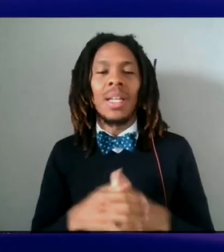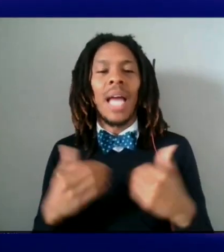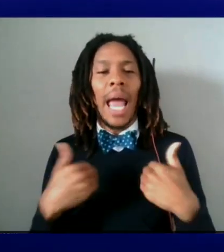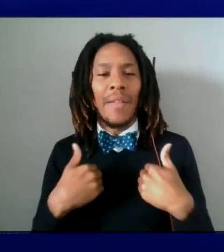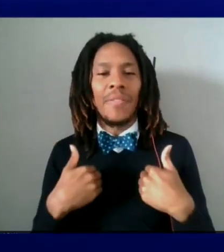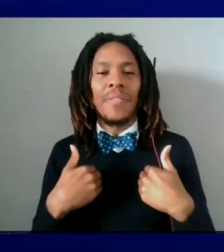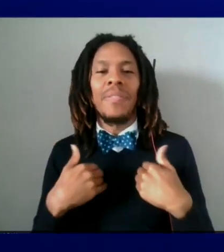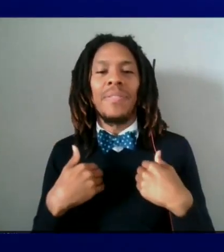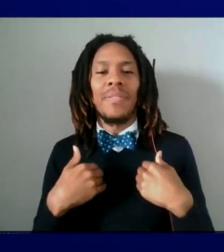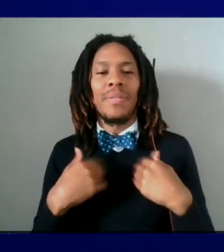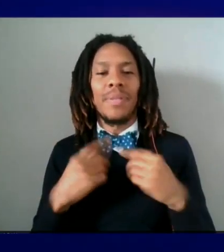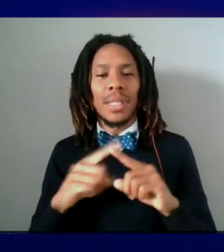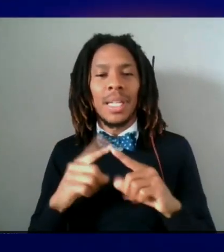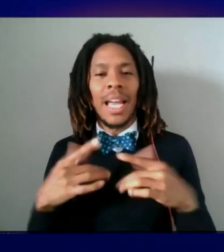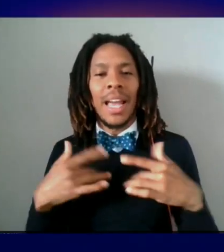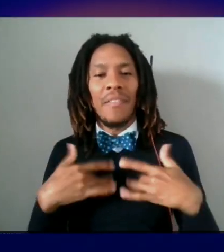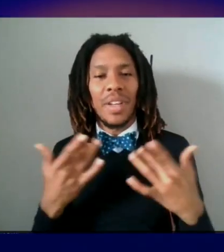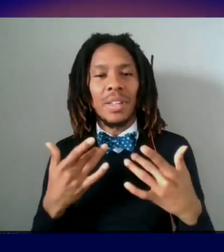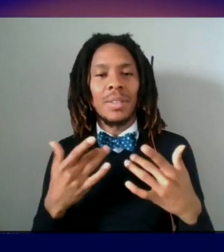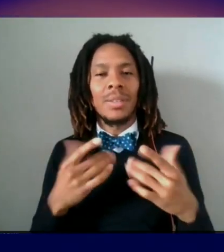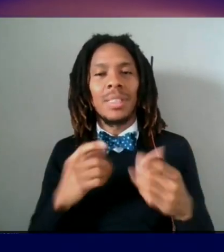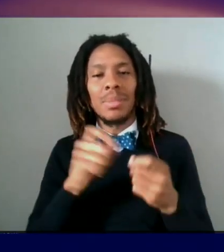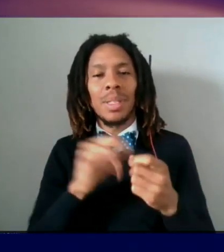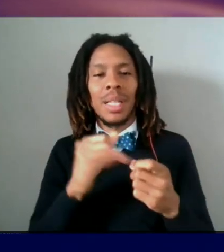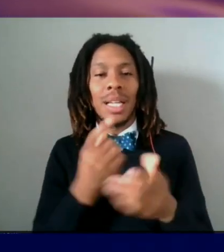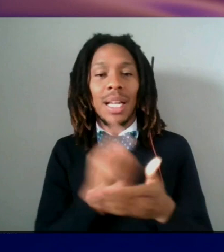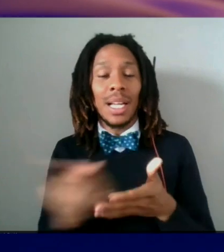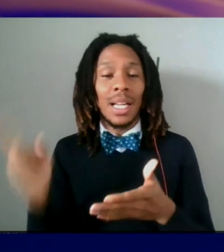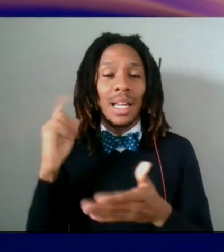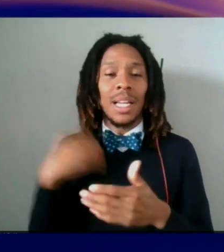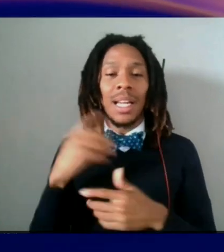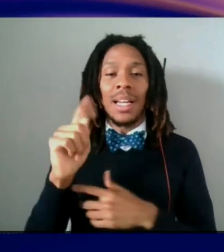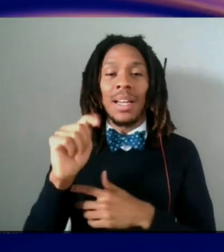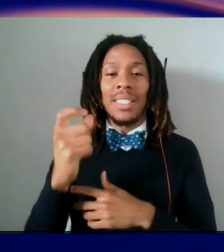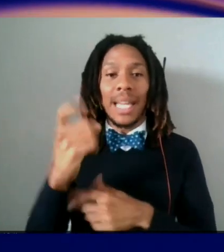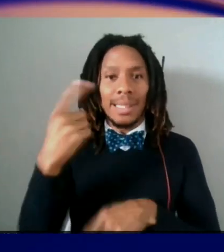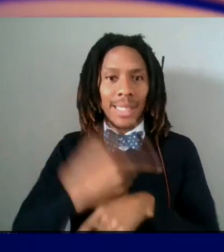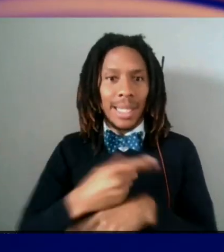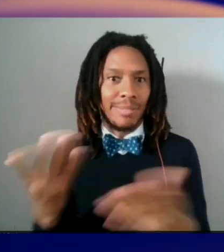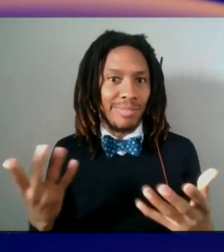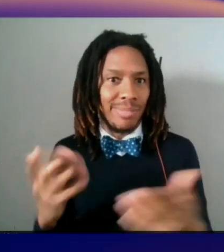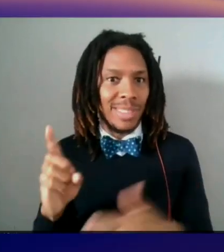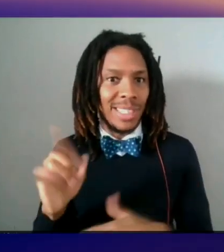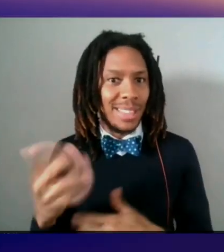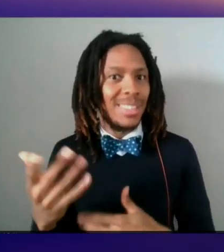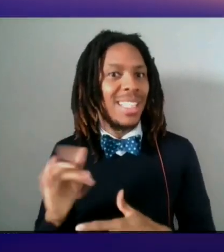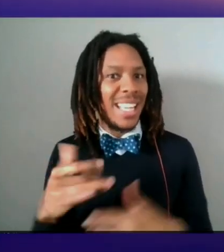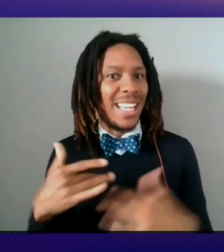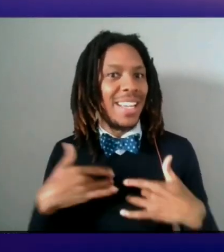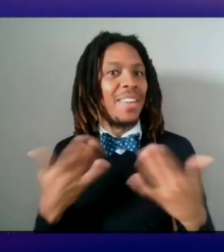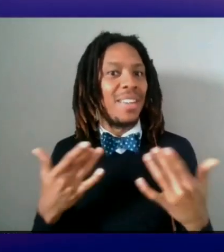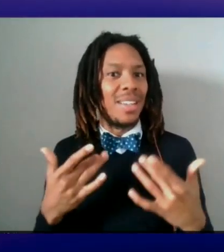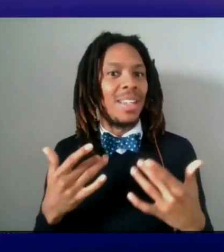specifically things like last week we had tax day. So those events actually create this environment